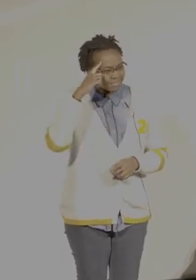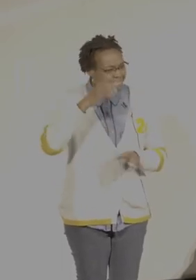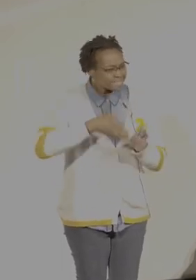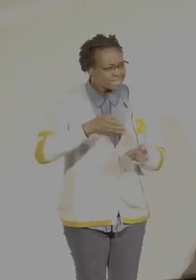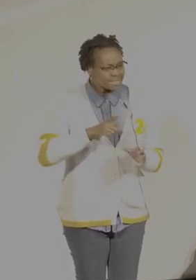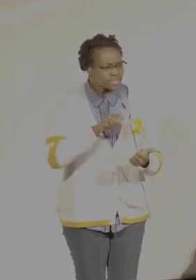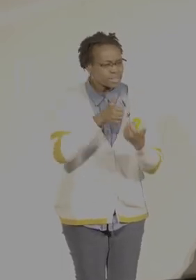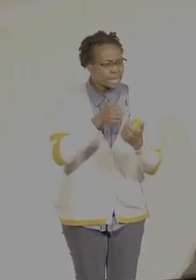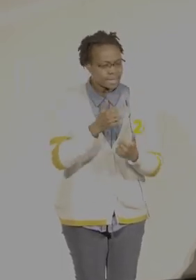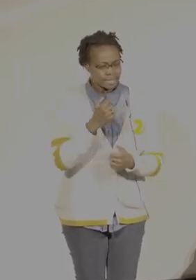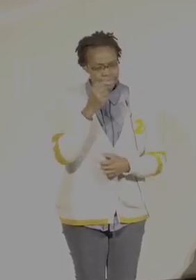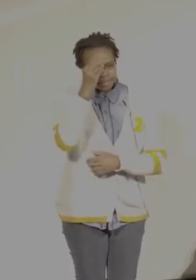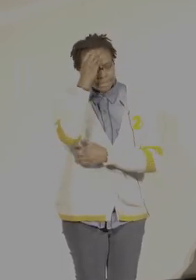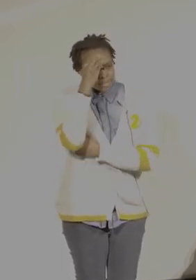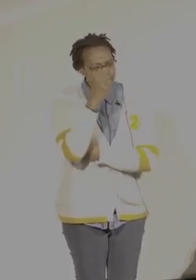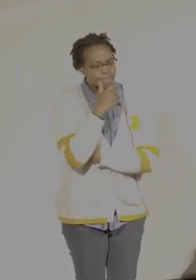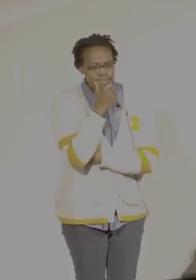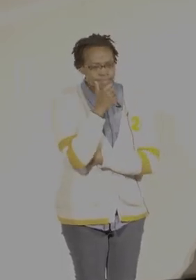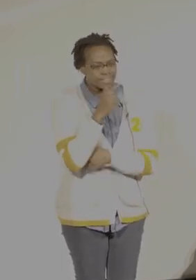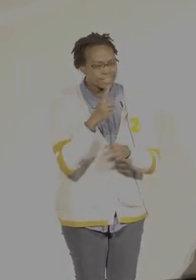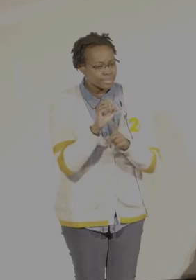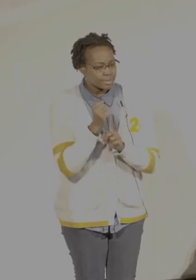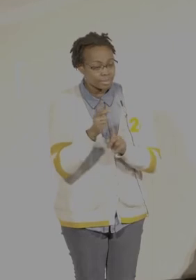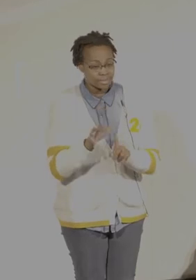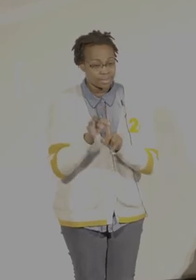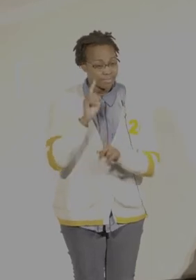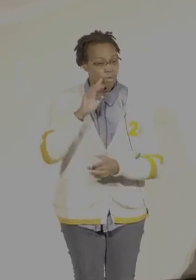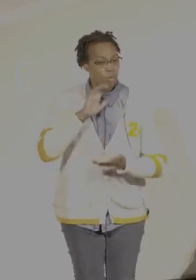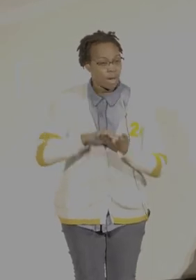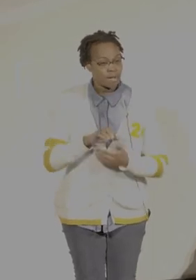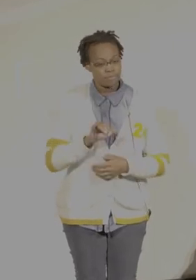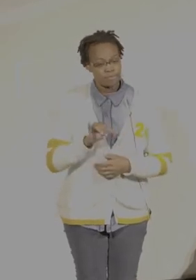to wrap your head around the situation, especially for his wife Yulia and their children.